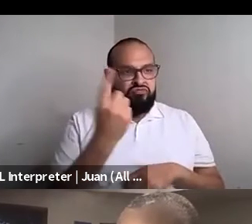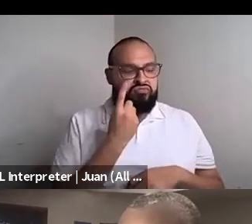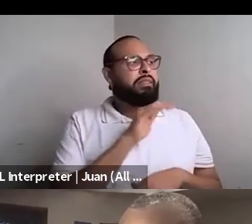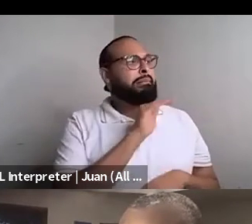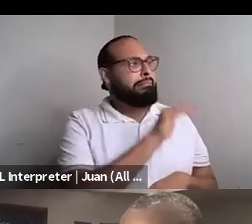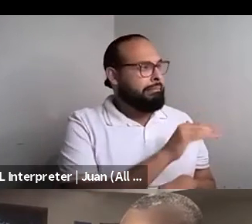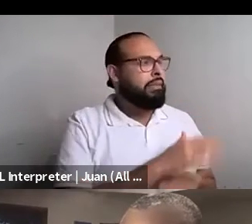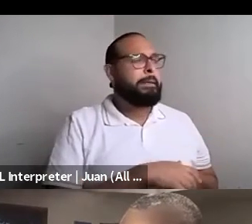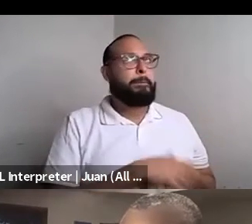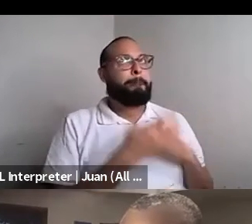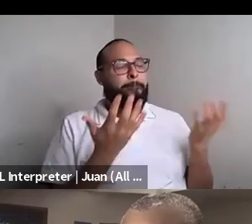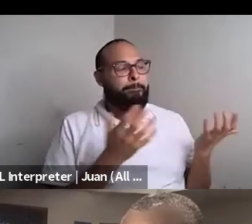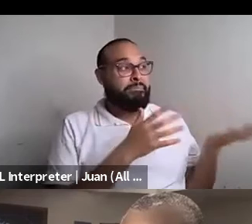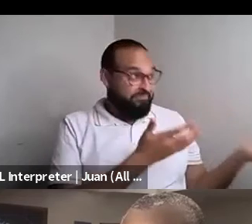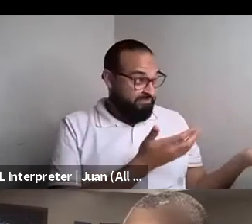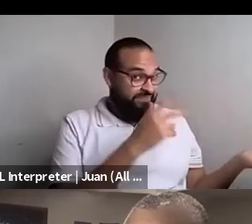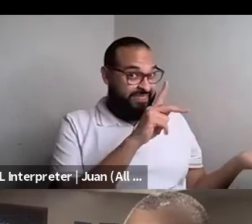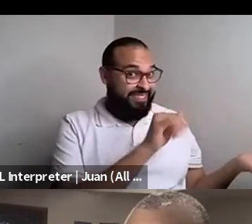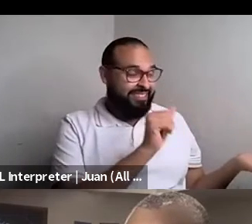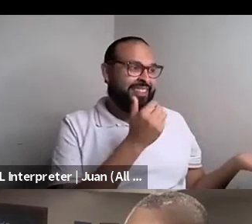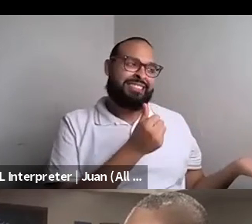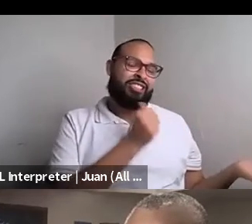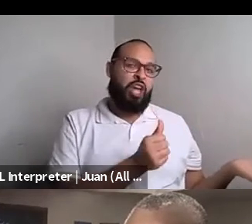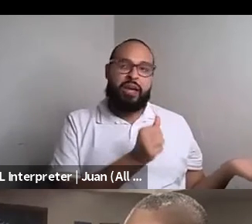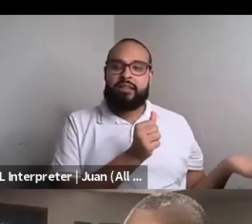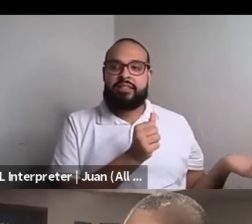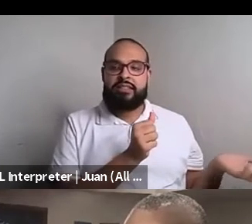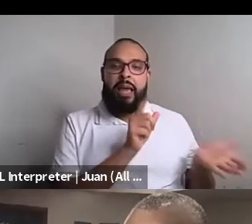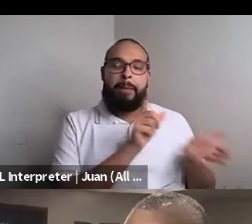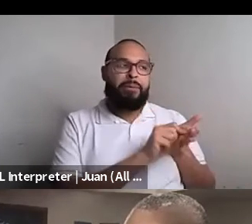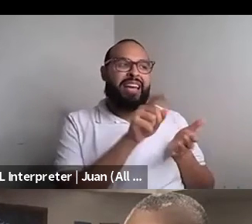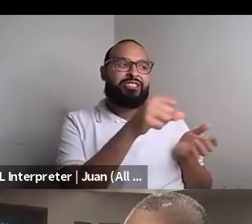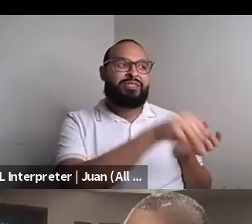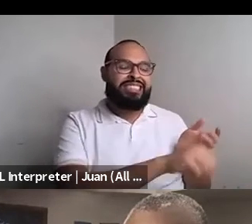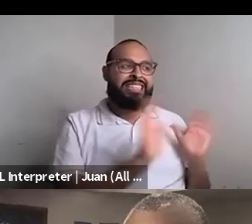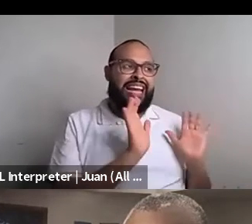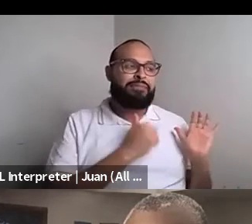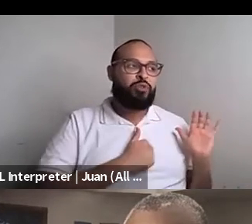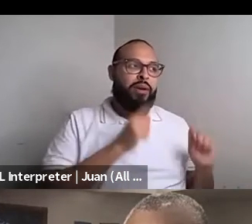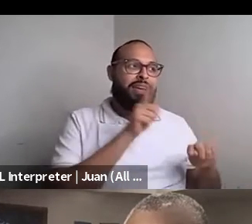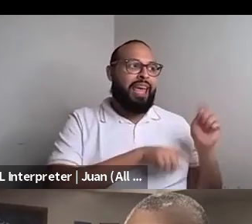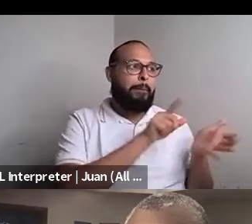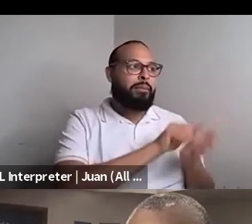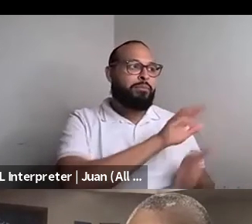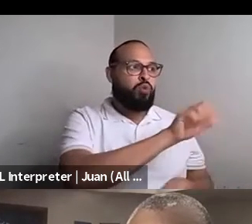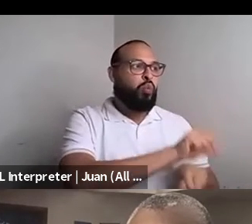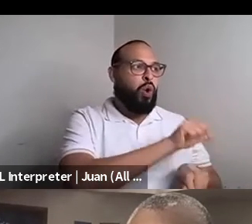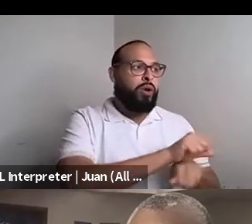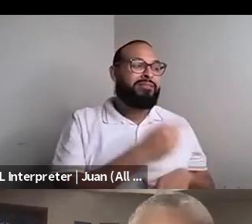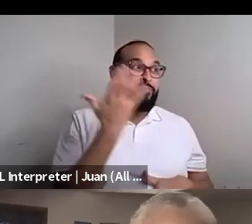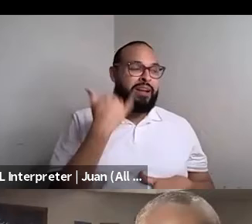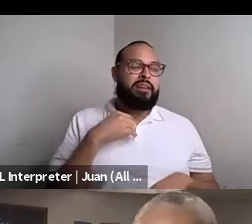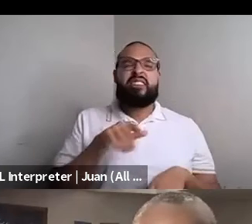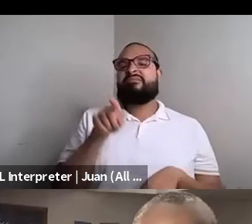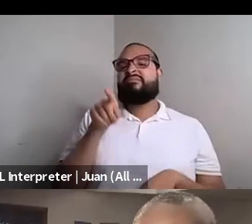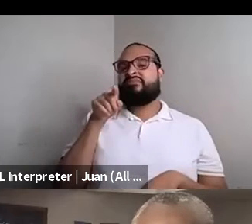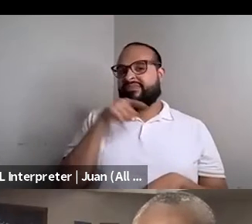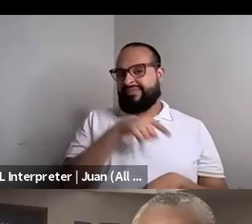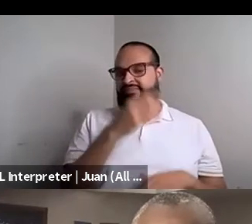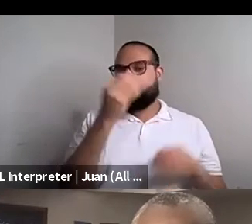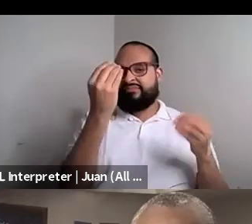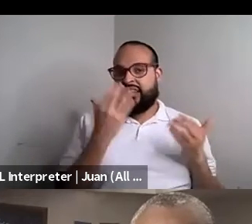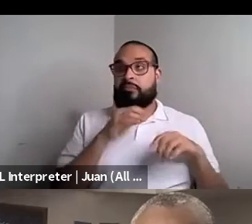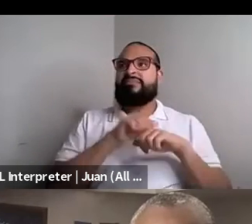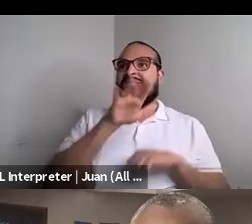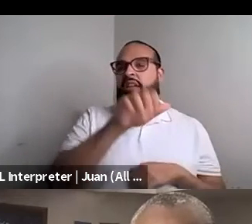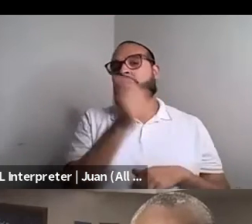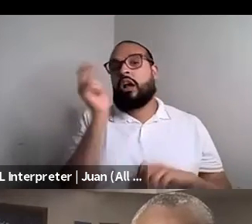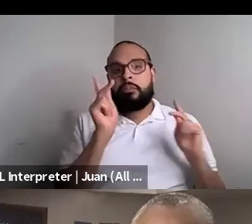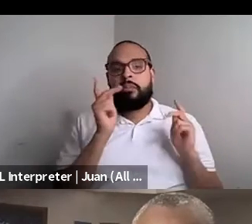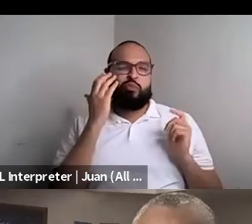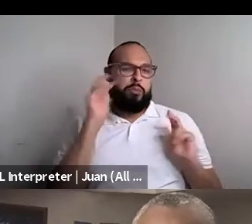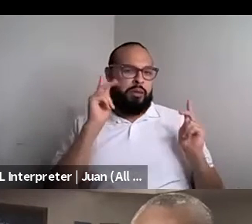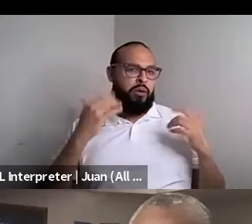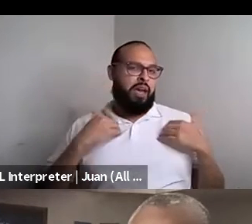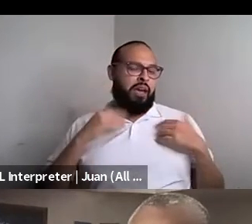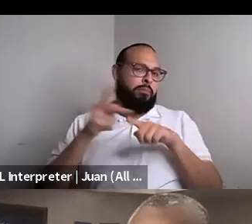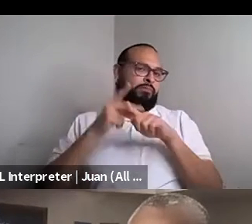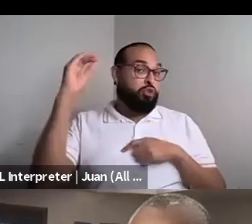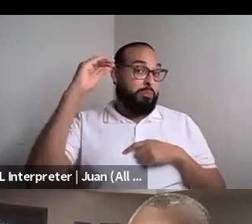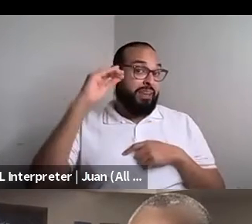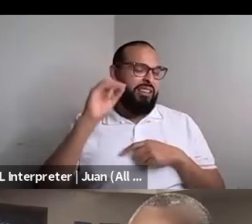Kenyon Farrow (he/him/his): What can you going to publish we I have to decline publishing this piece, and he said that when he sent it to other people on like this would like the opinion editors or whatever they sent him a formal letter back